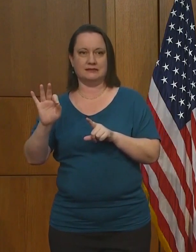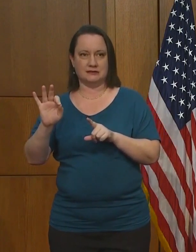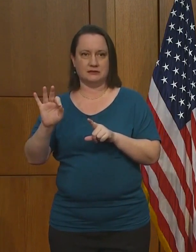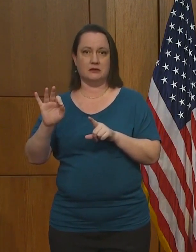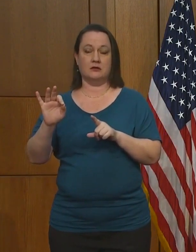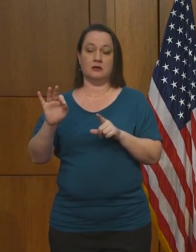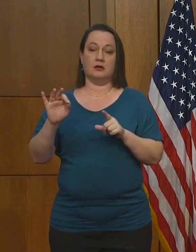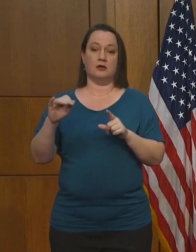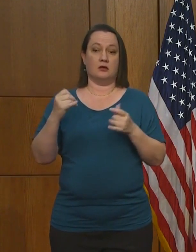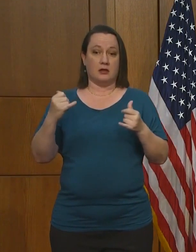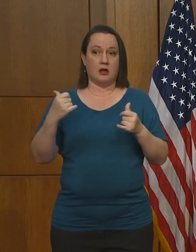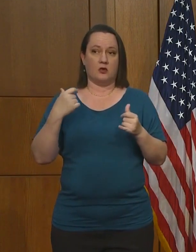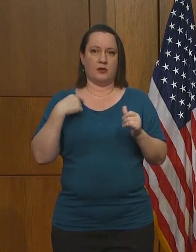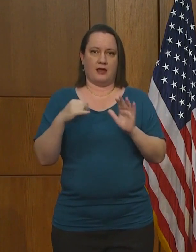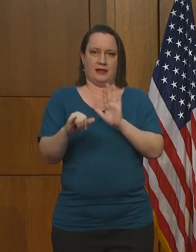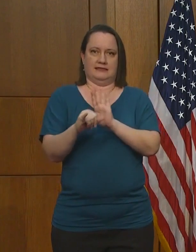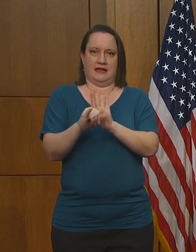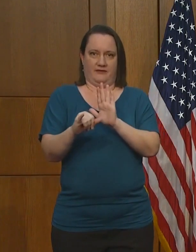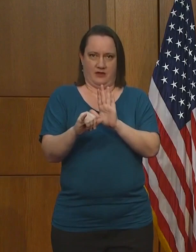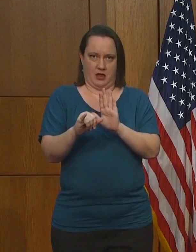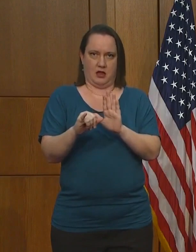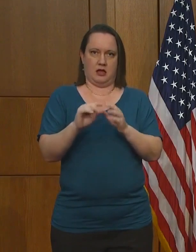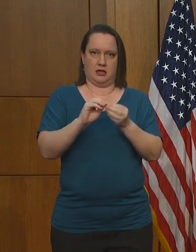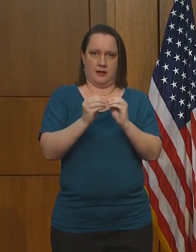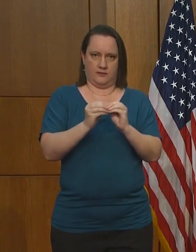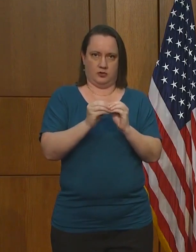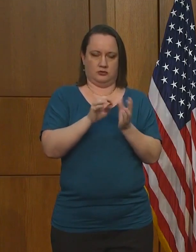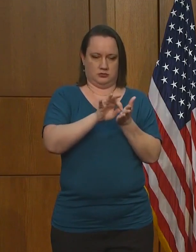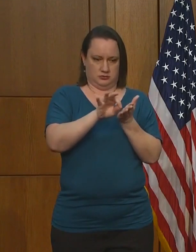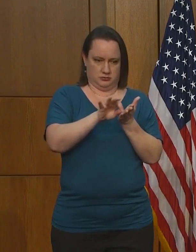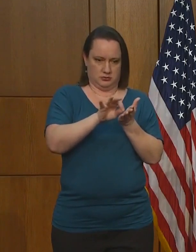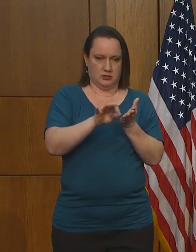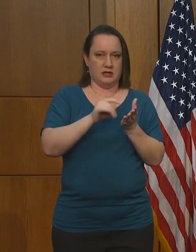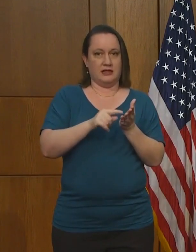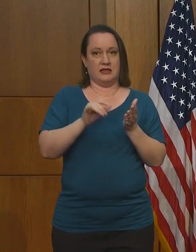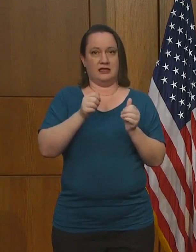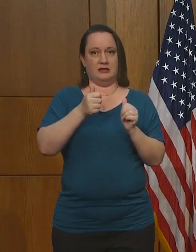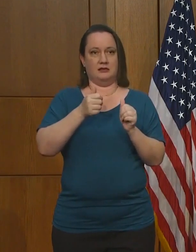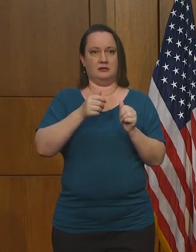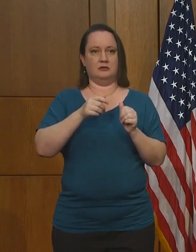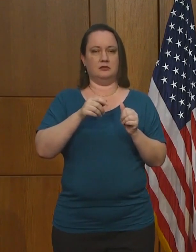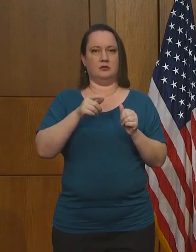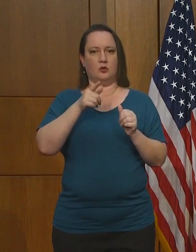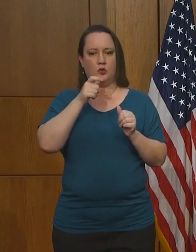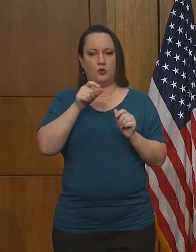COVID NINETEEN IN THE POPULATION IS IDENTIFYING CASES